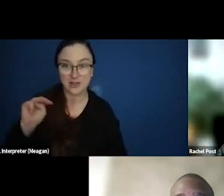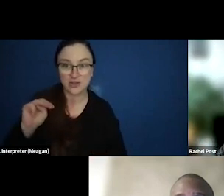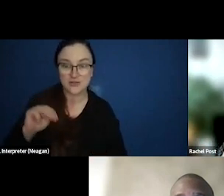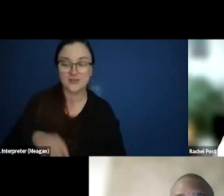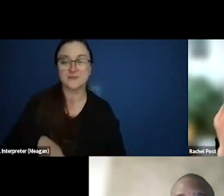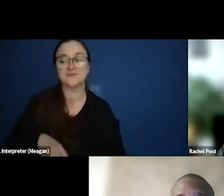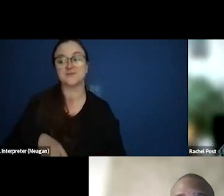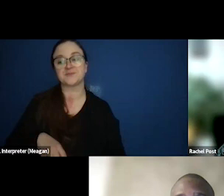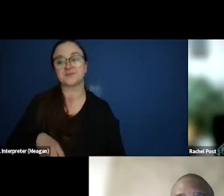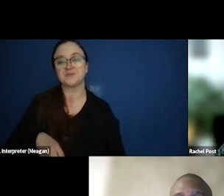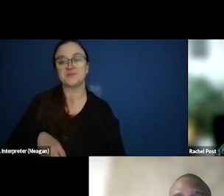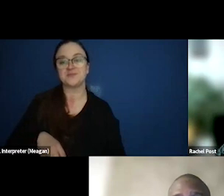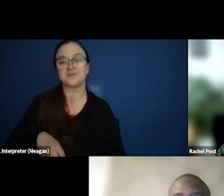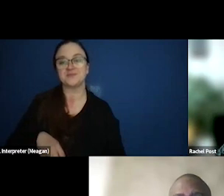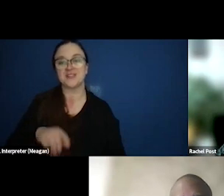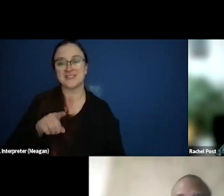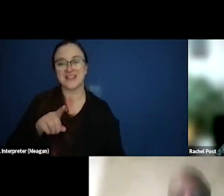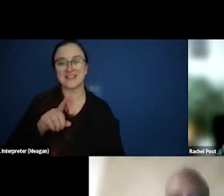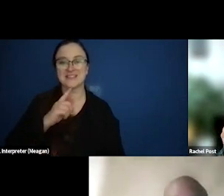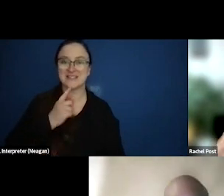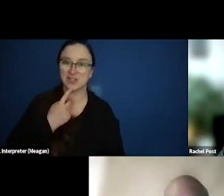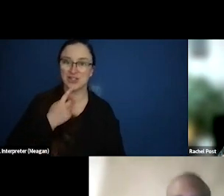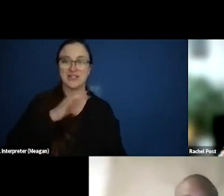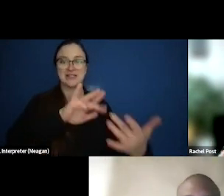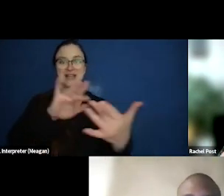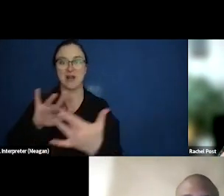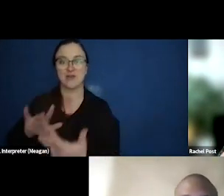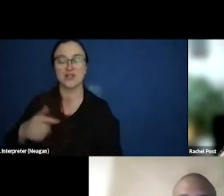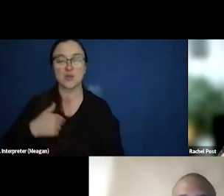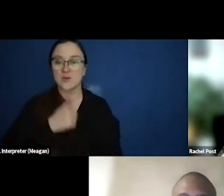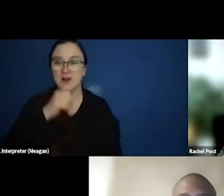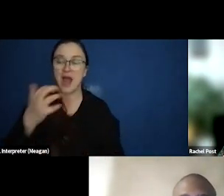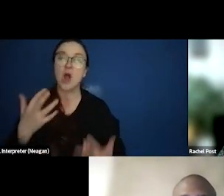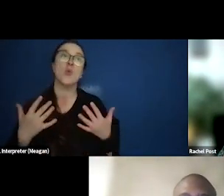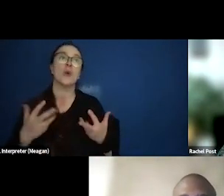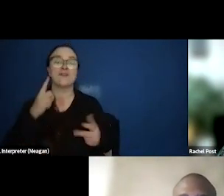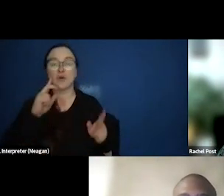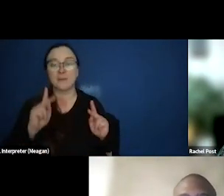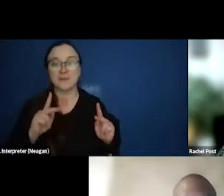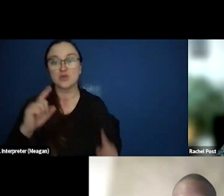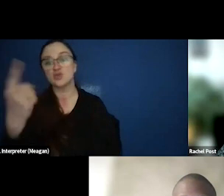like this intensive outreach, right? We weren't waiting for the people who we're working with to come to our office.